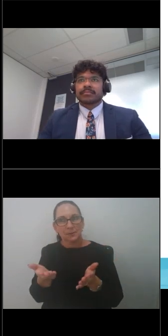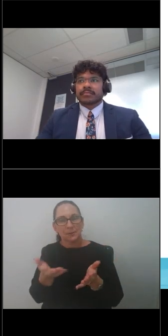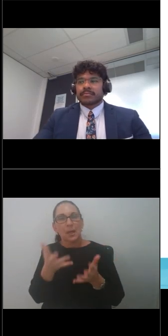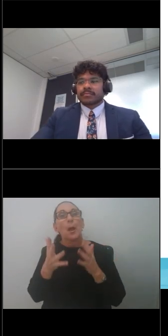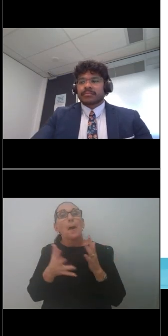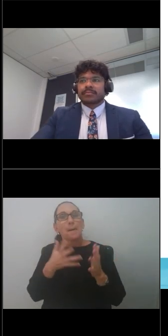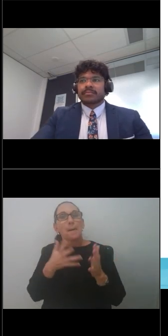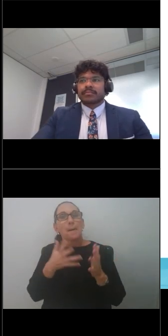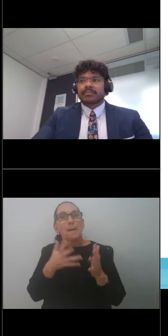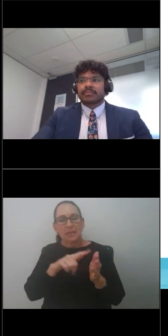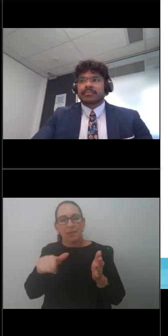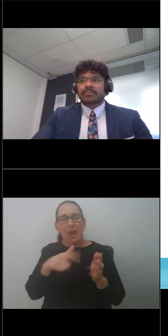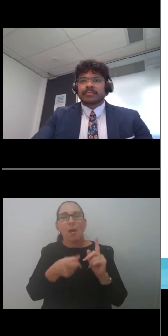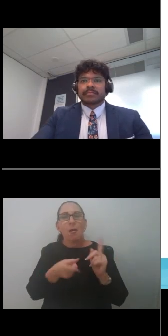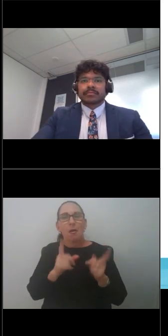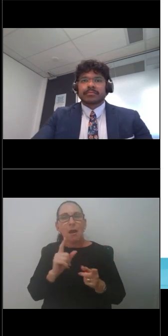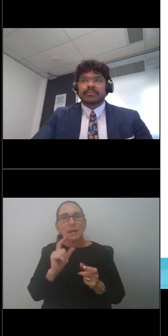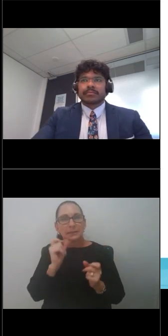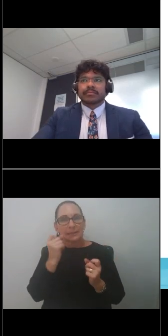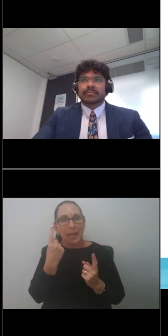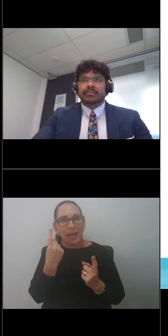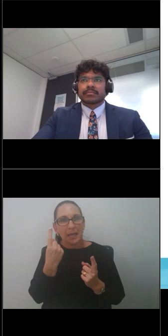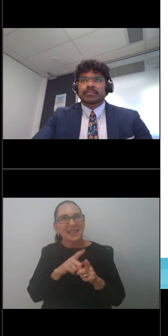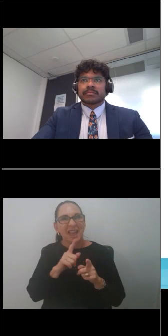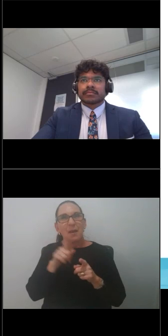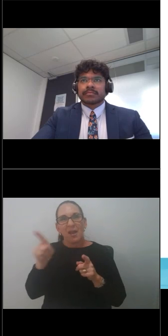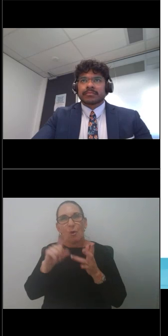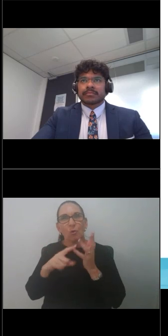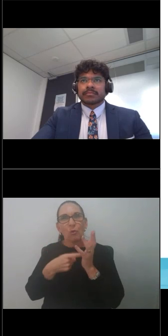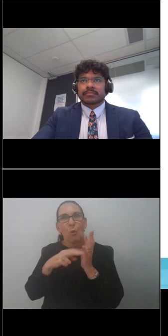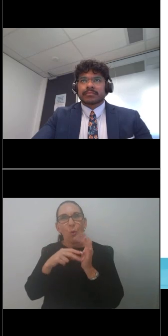were talking about what before court near house and lawyers but also helps the individual yeah